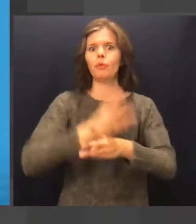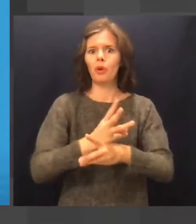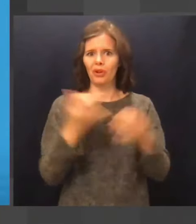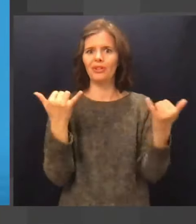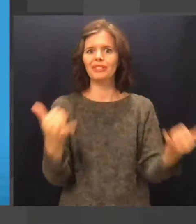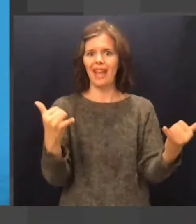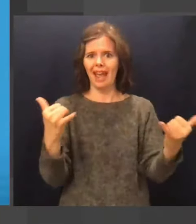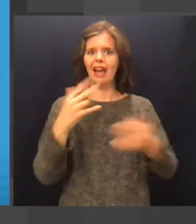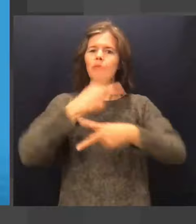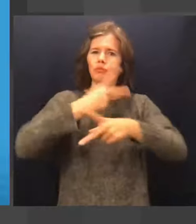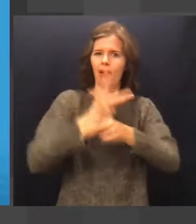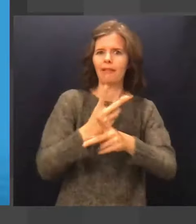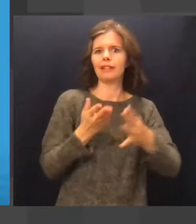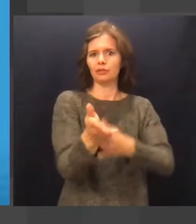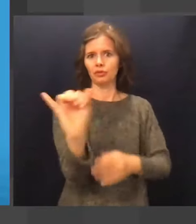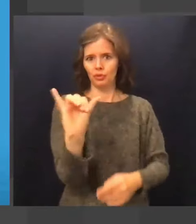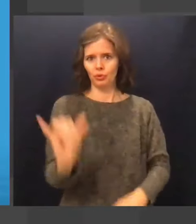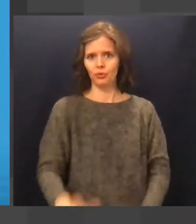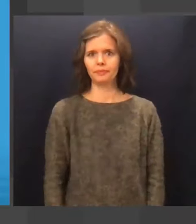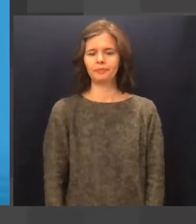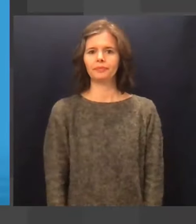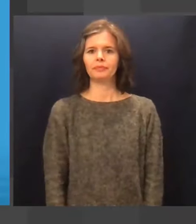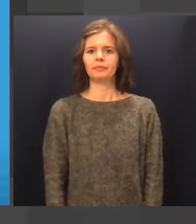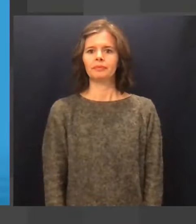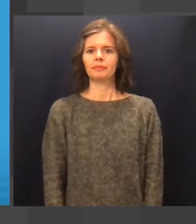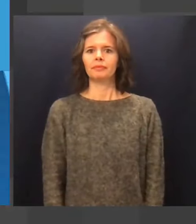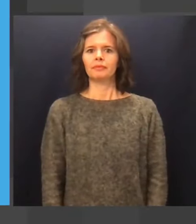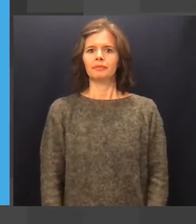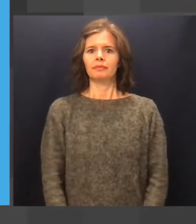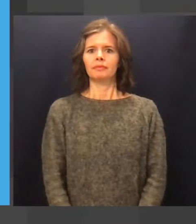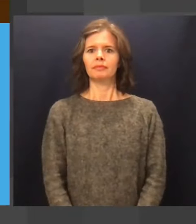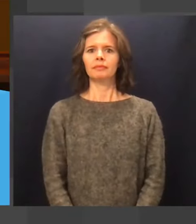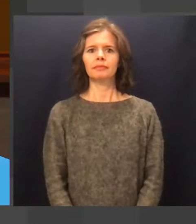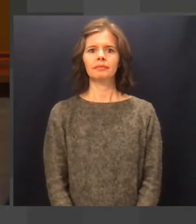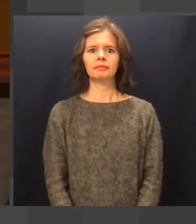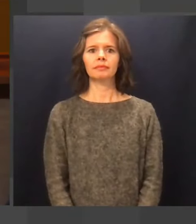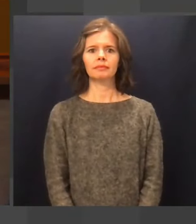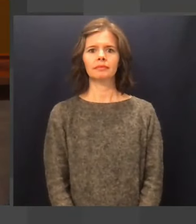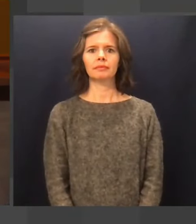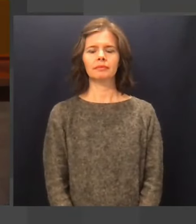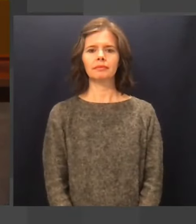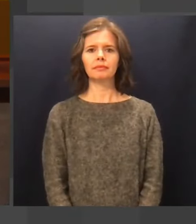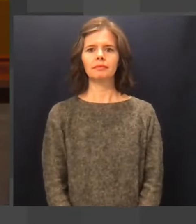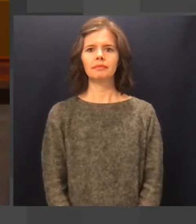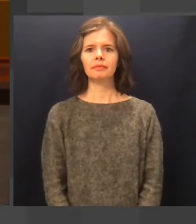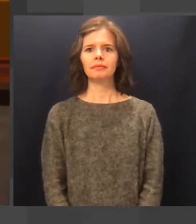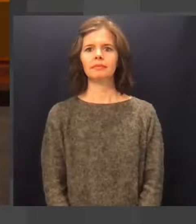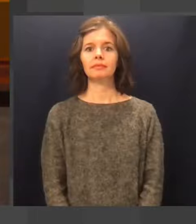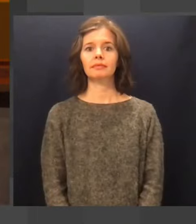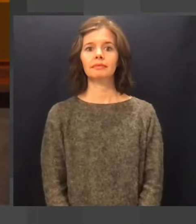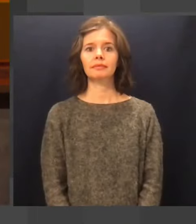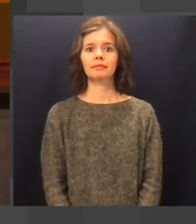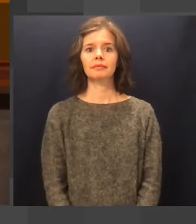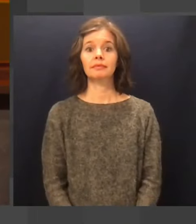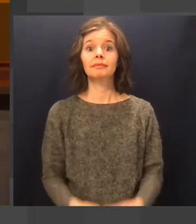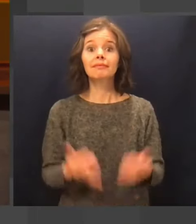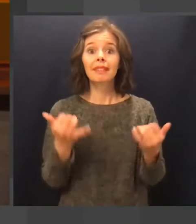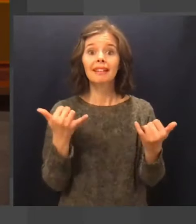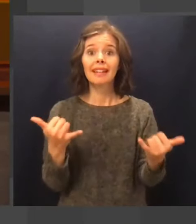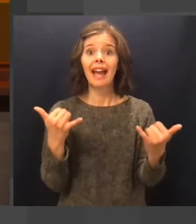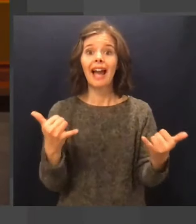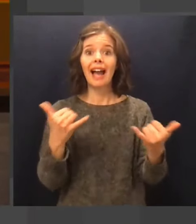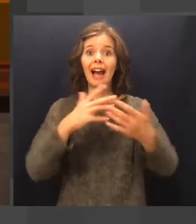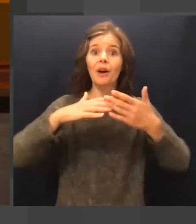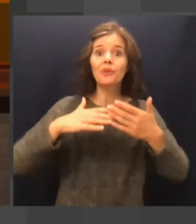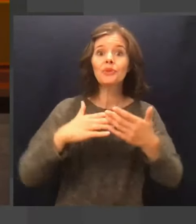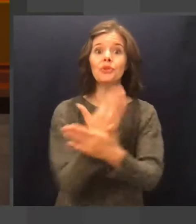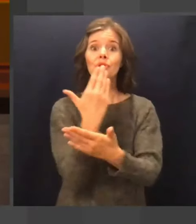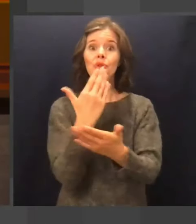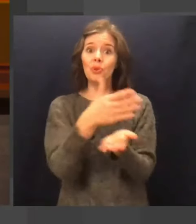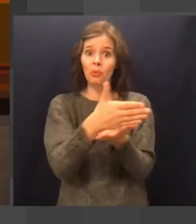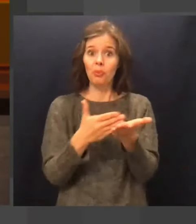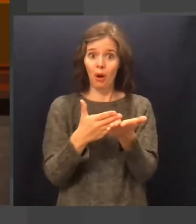WORLD.